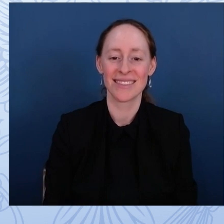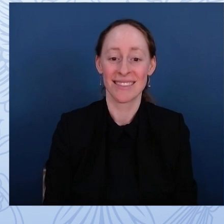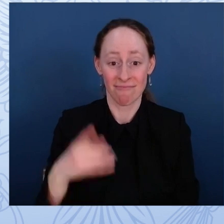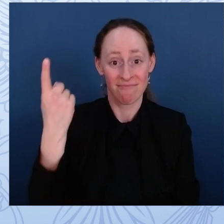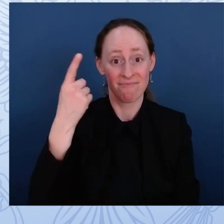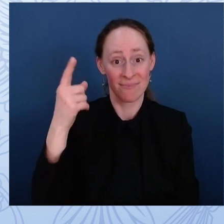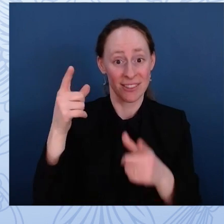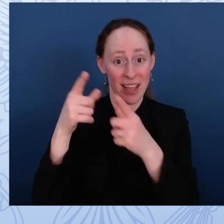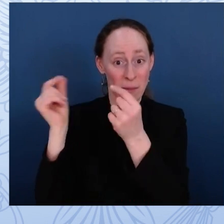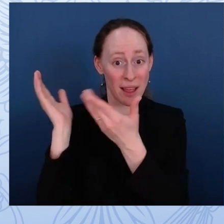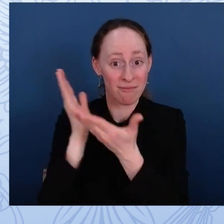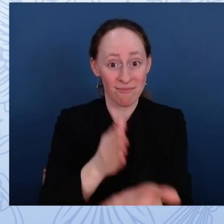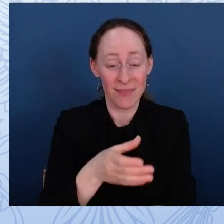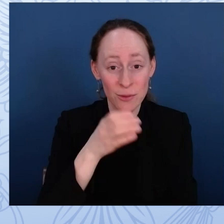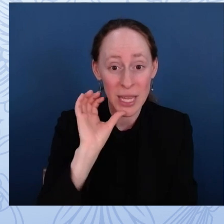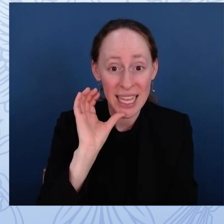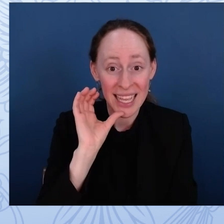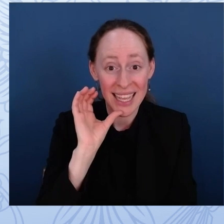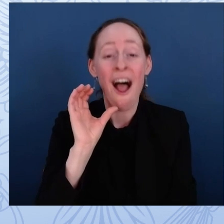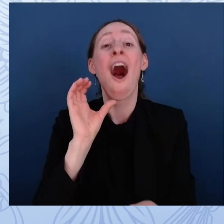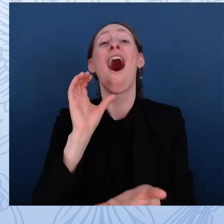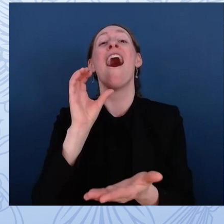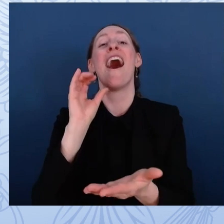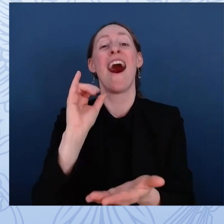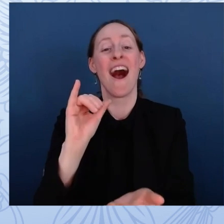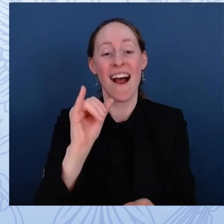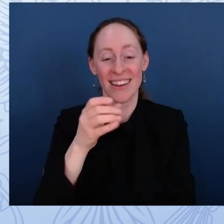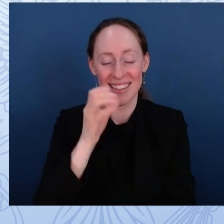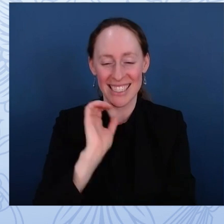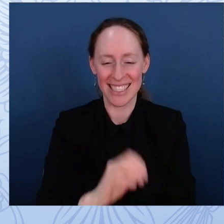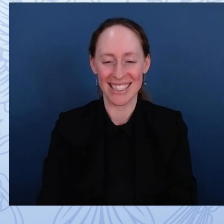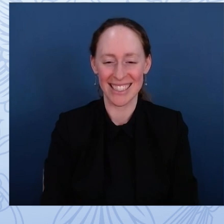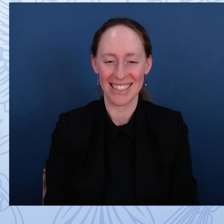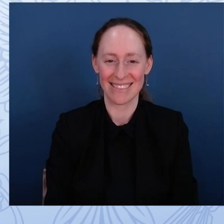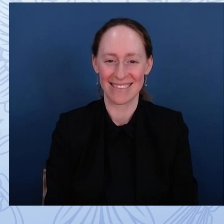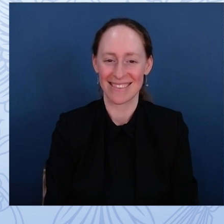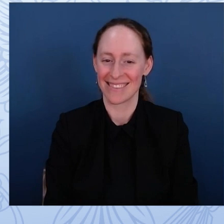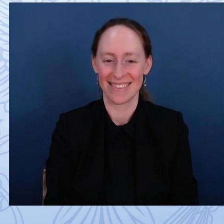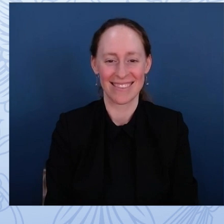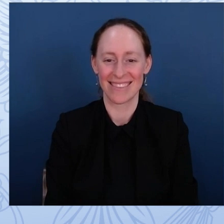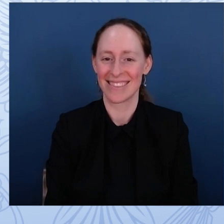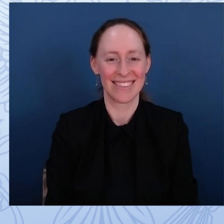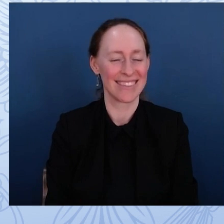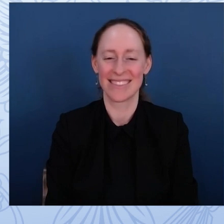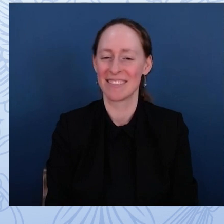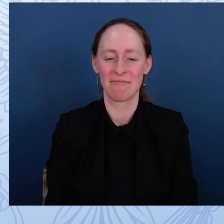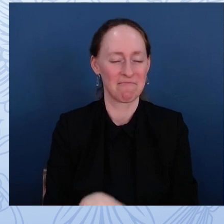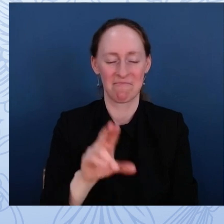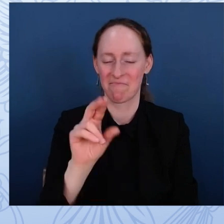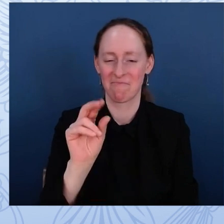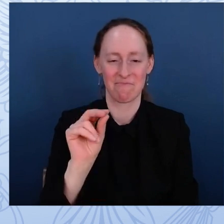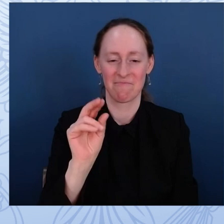Carlos Elizondo: Oh drinks. No, I don't at this point. I don't think we're planning on that. Cristeta Comerford: Yeah, just the wines on the menu.